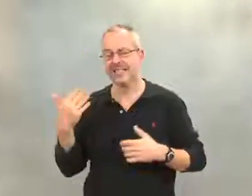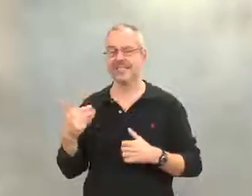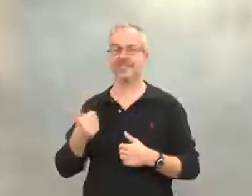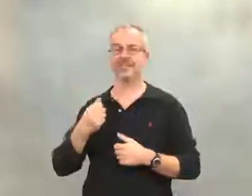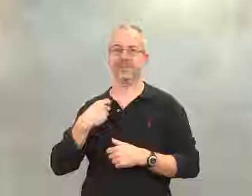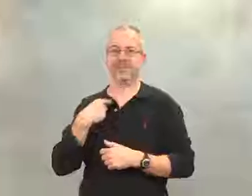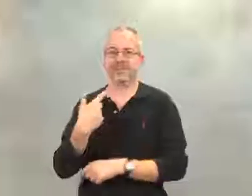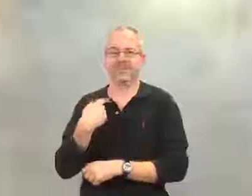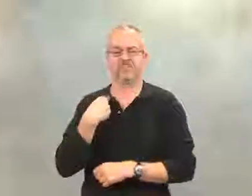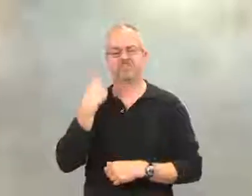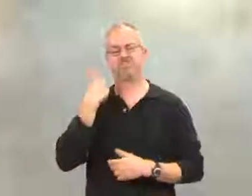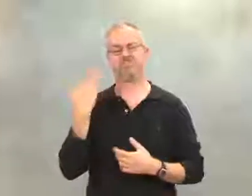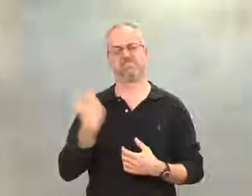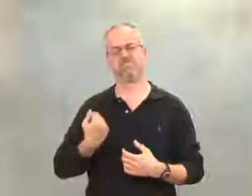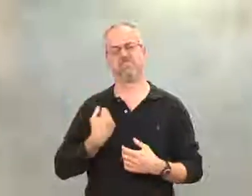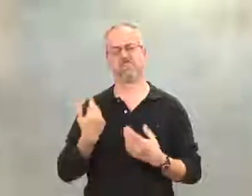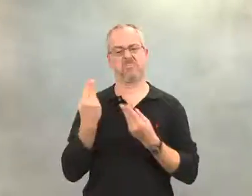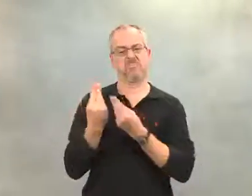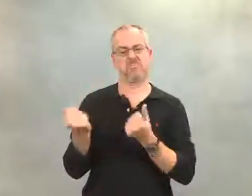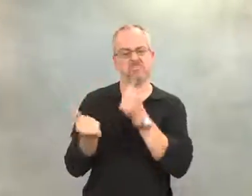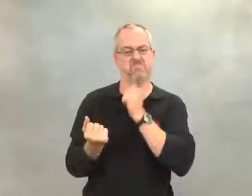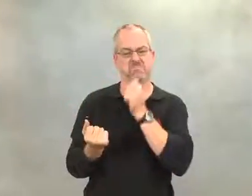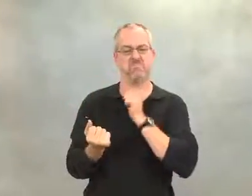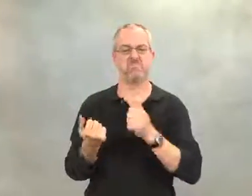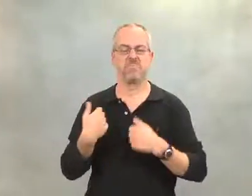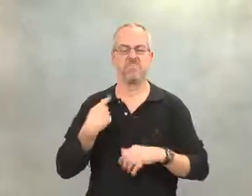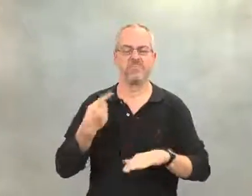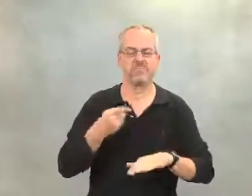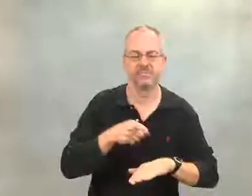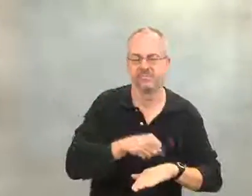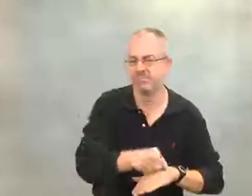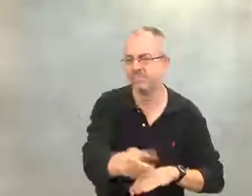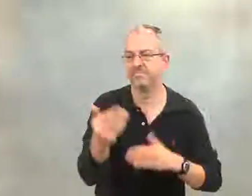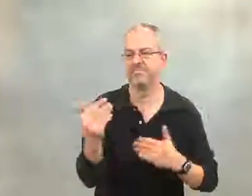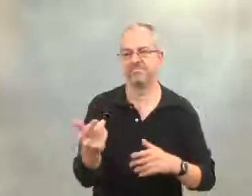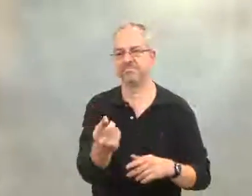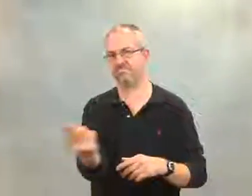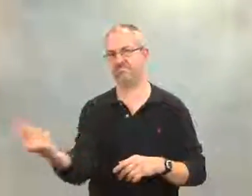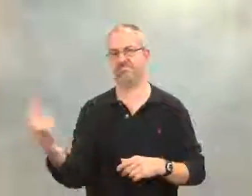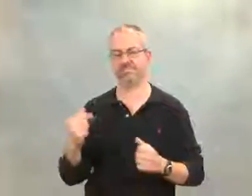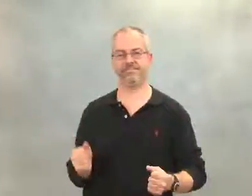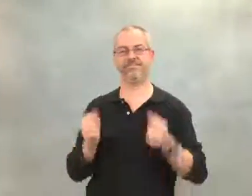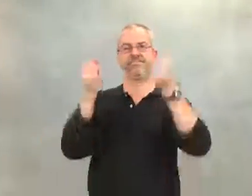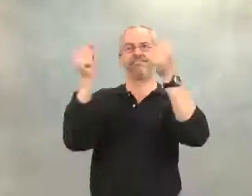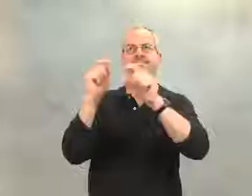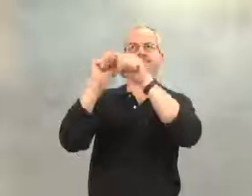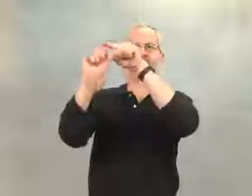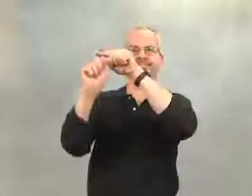I figured I'd tough it out and it would be ok.